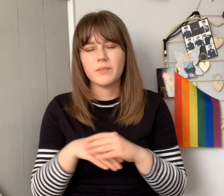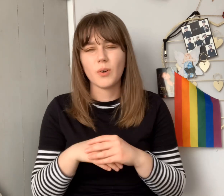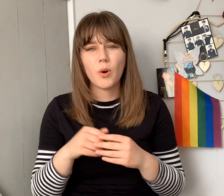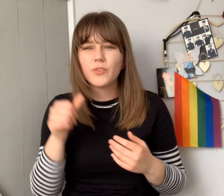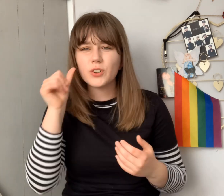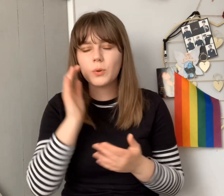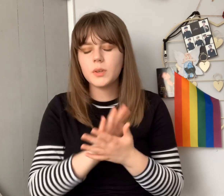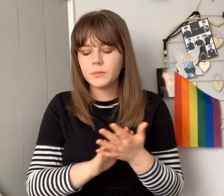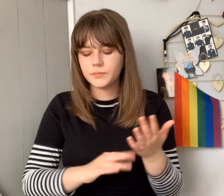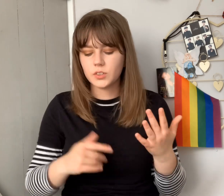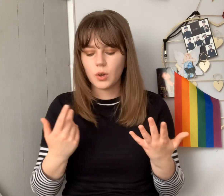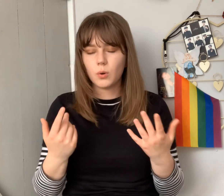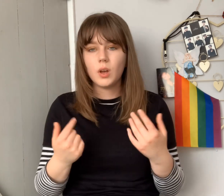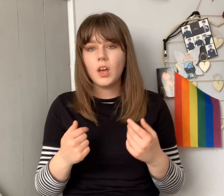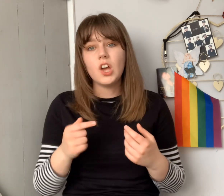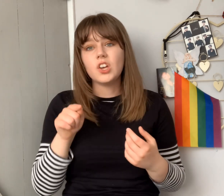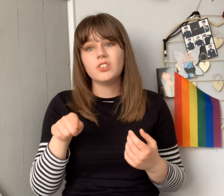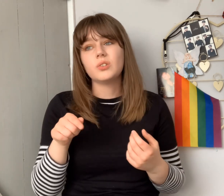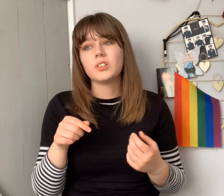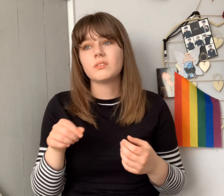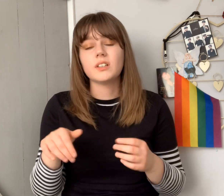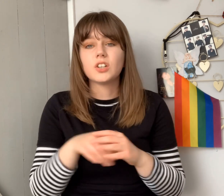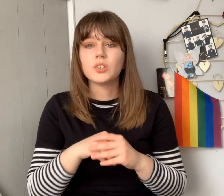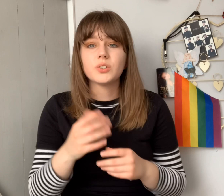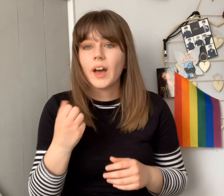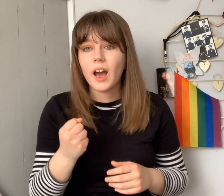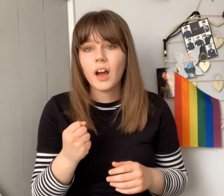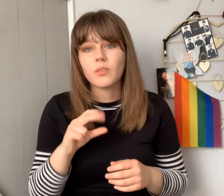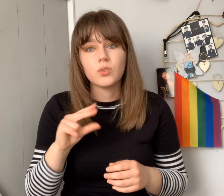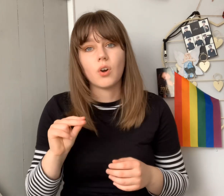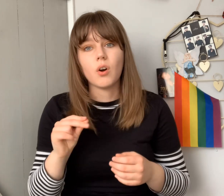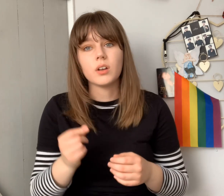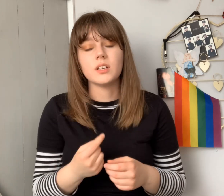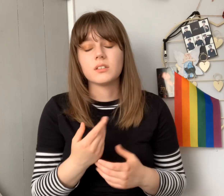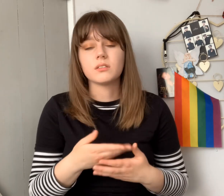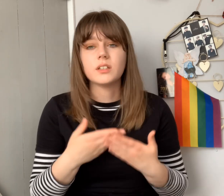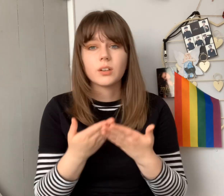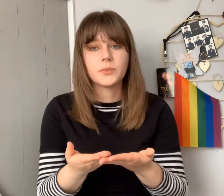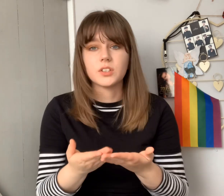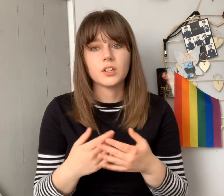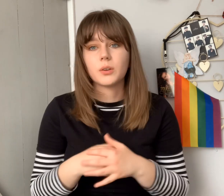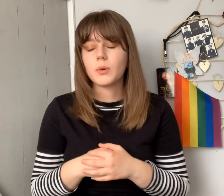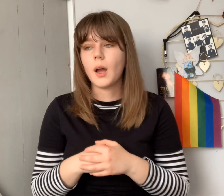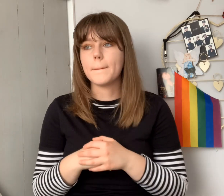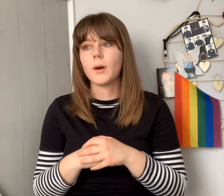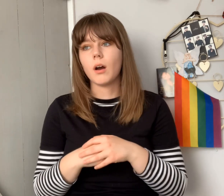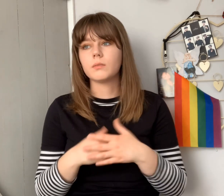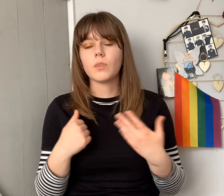it's good for it to be involved in you know what I mean You can include the have or not, it's upto you